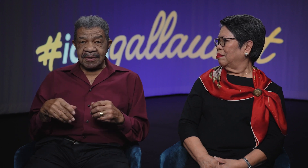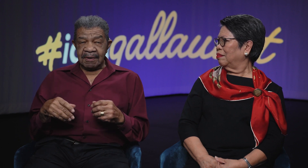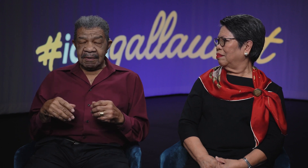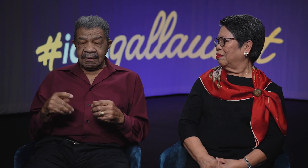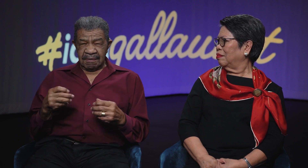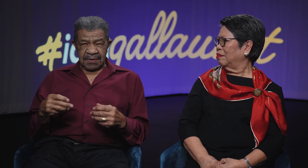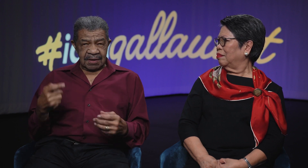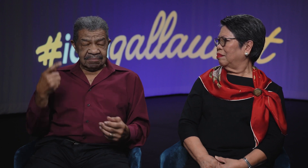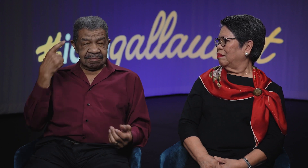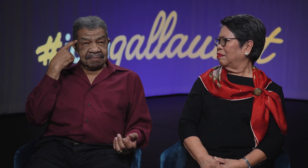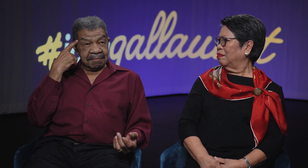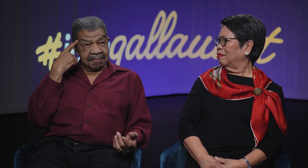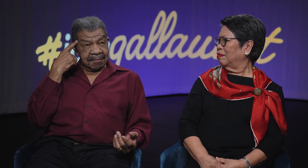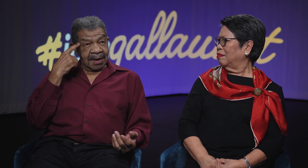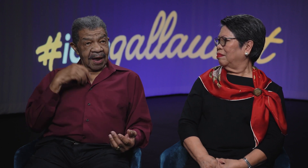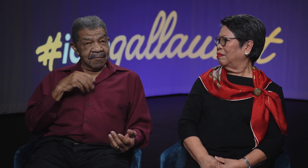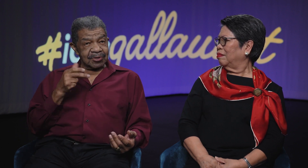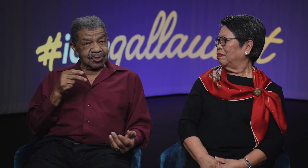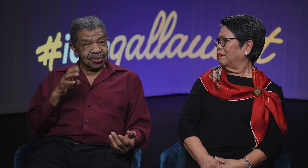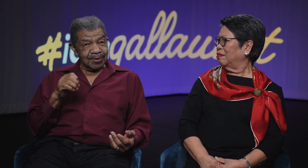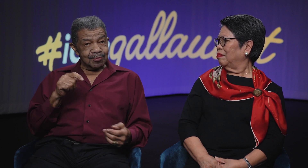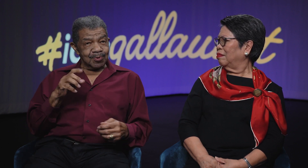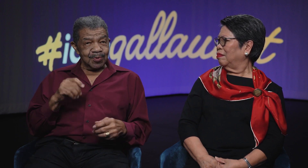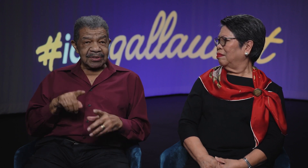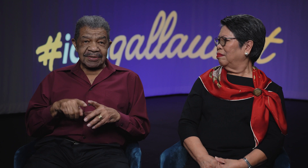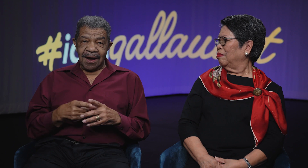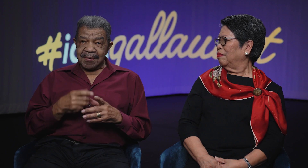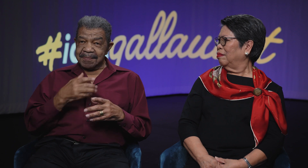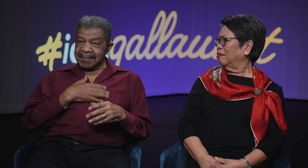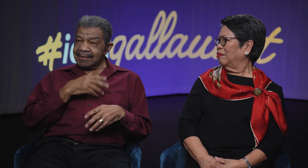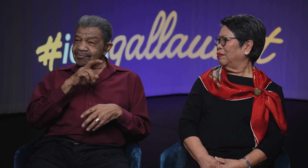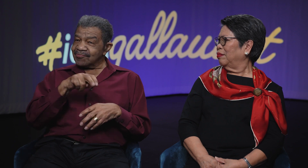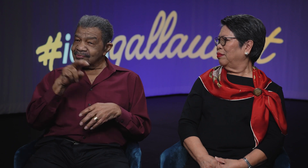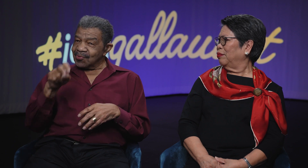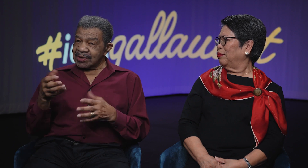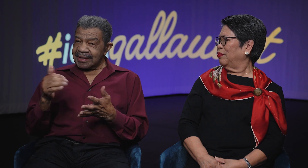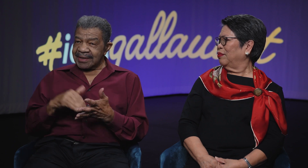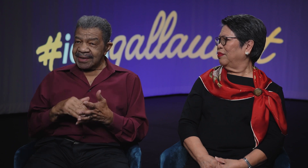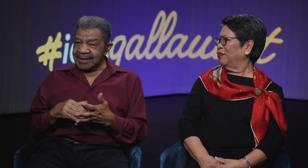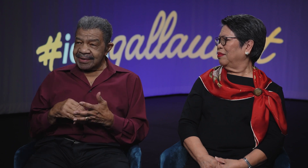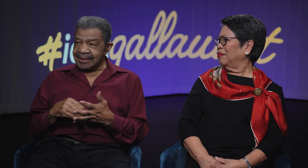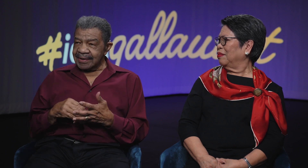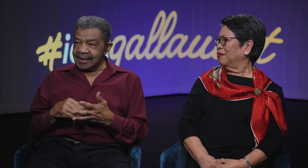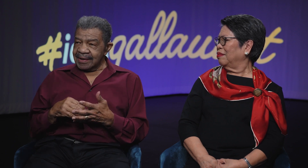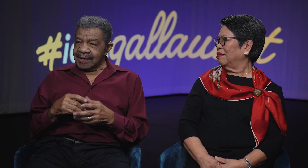Then I thought, I have a chance to start my dating journey again.